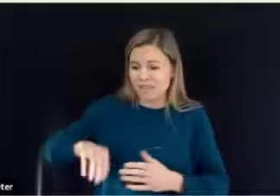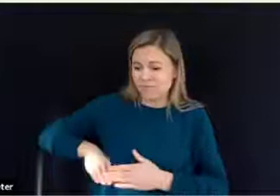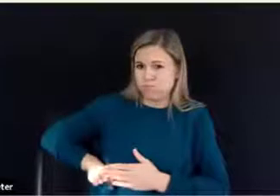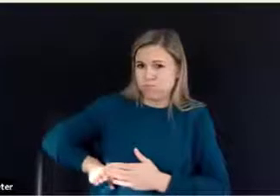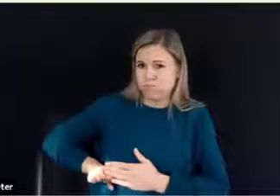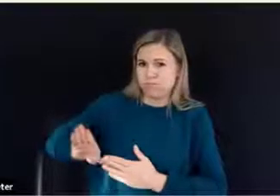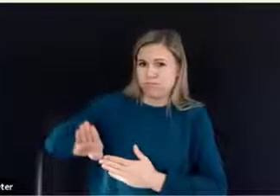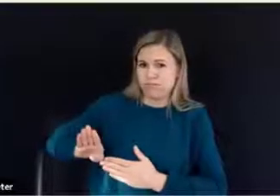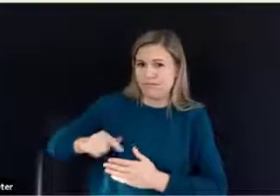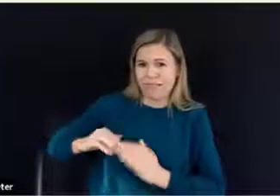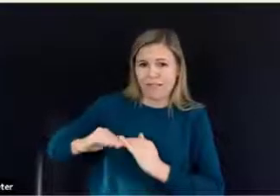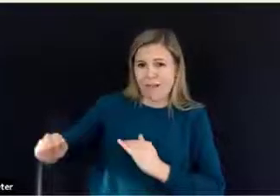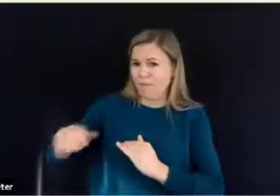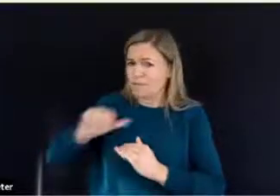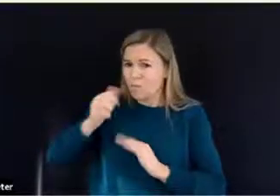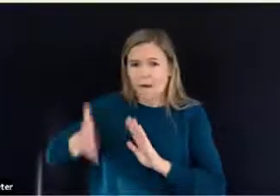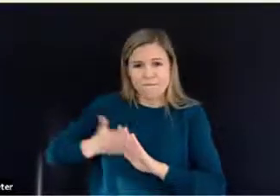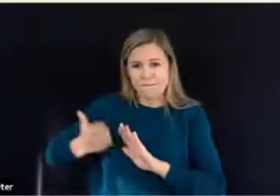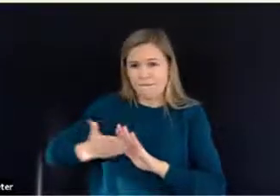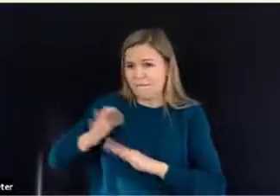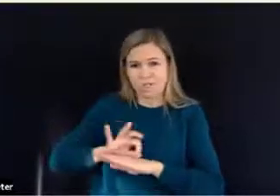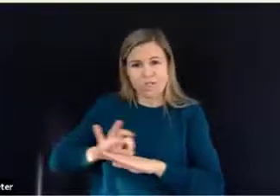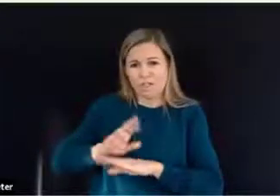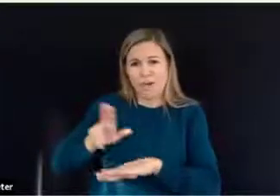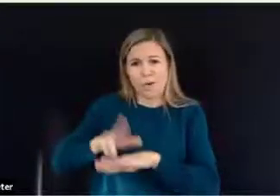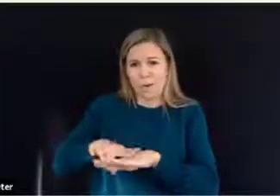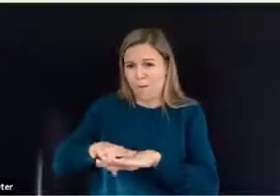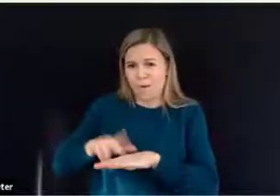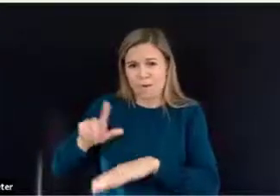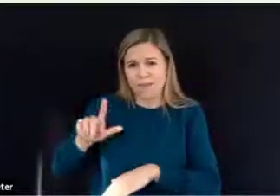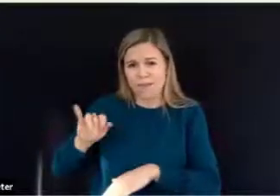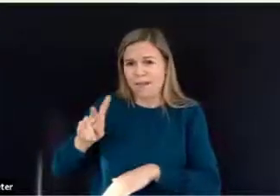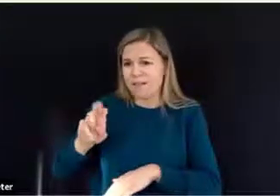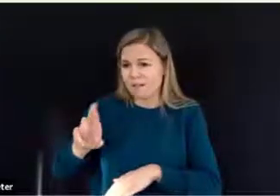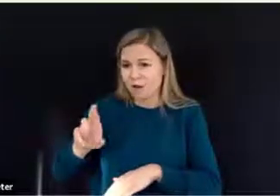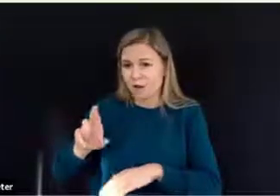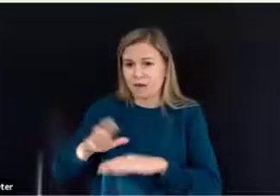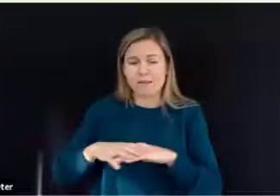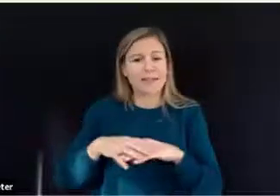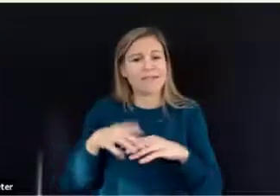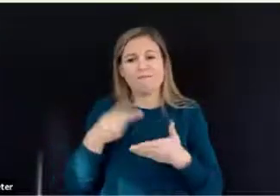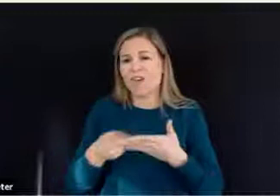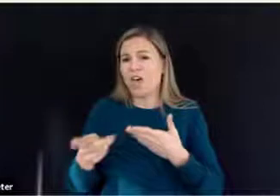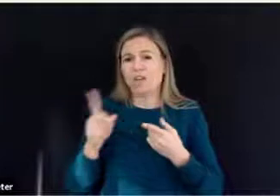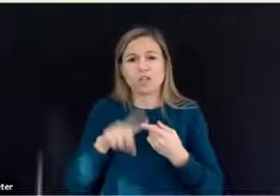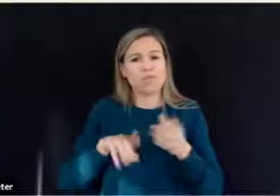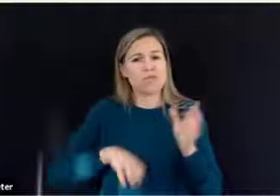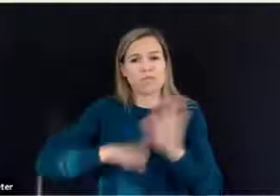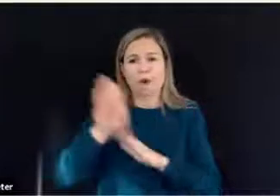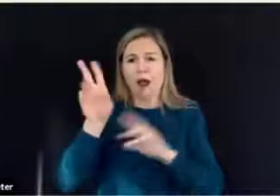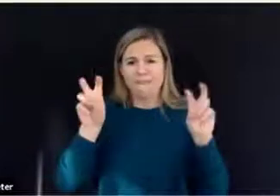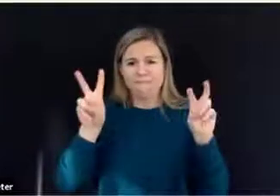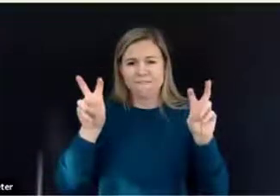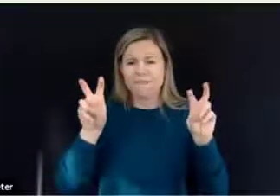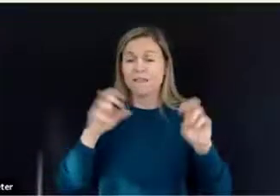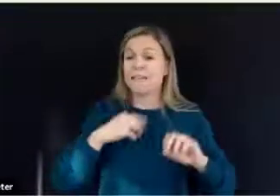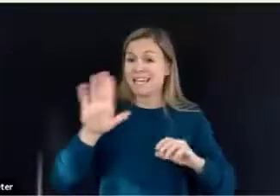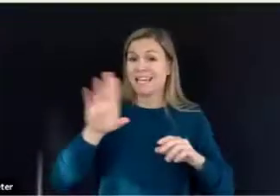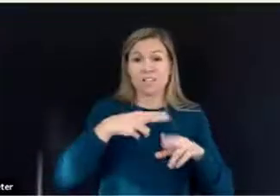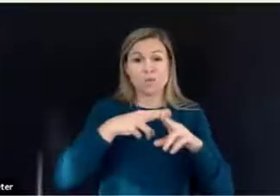of the liver function. He also was failure to thrive, and had lost so much weight he just dropped off the growth chart completely.